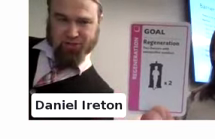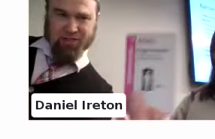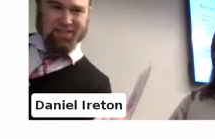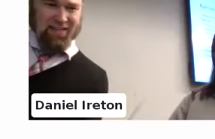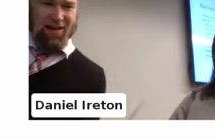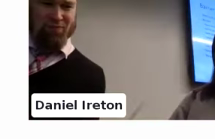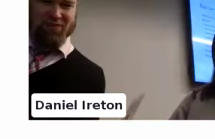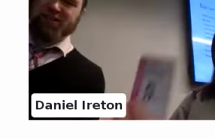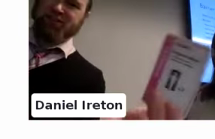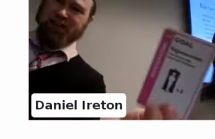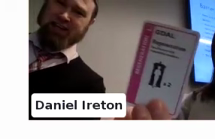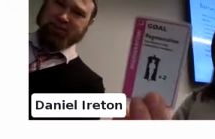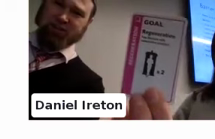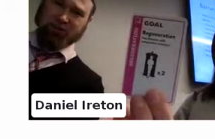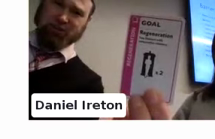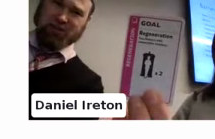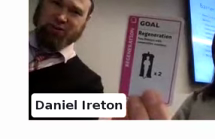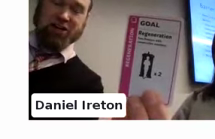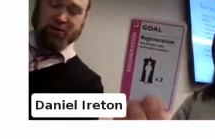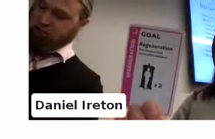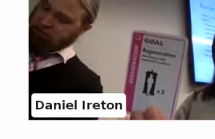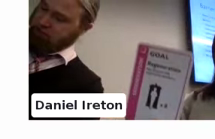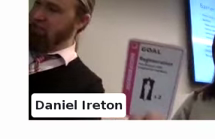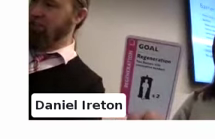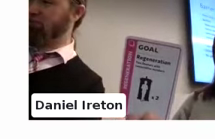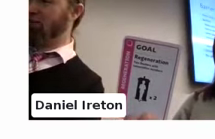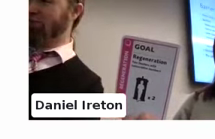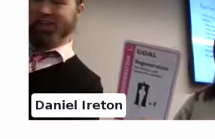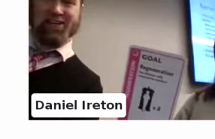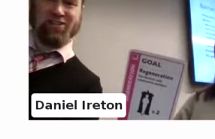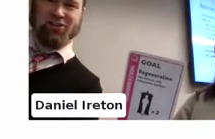In fact you don't even know what the goal is until people start drawing and playing cards. Daniel: I think this is coming in backwards.